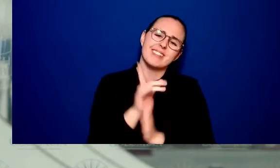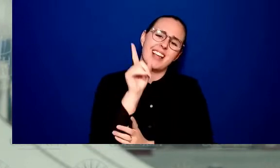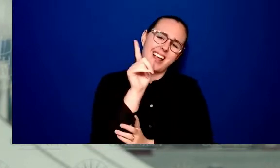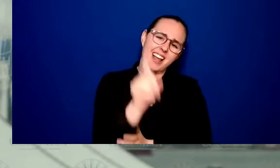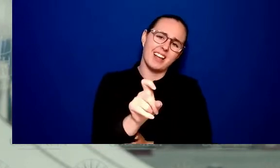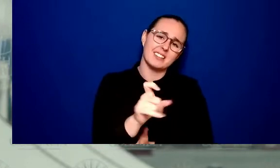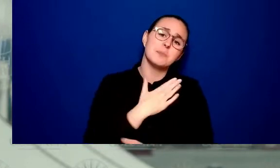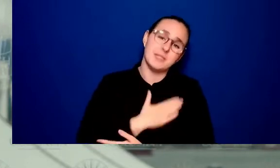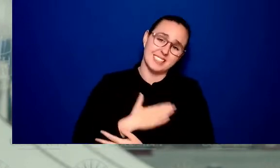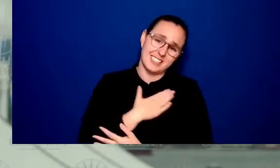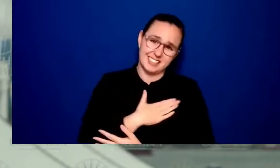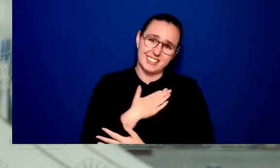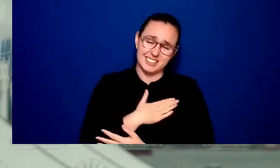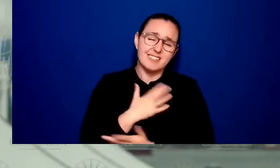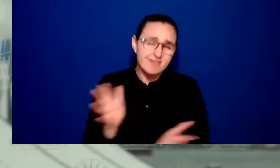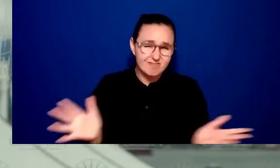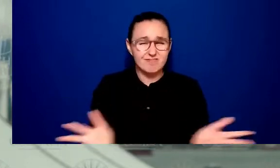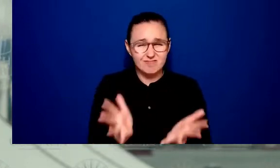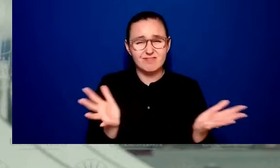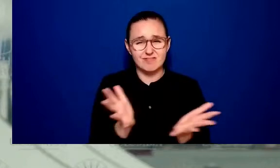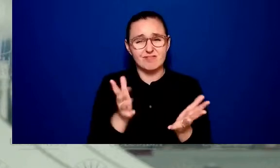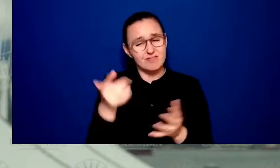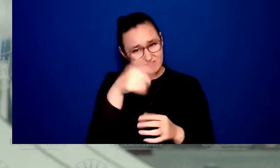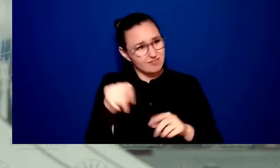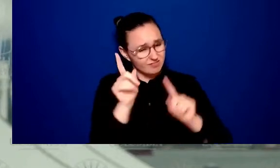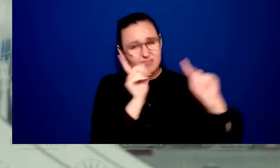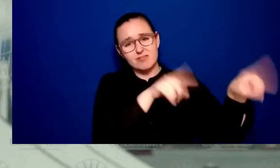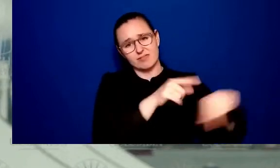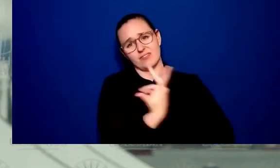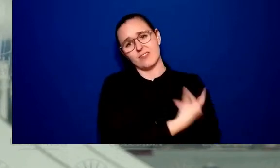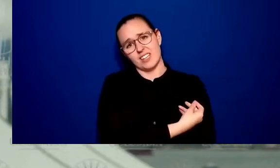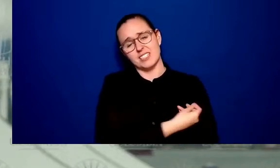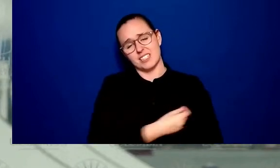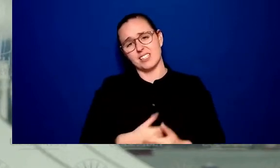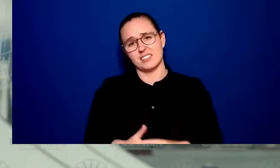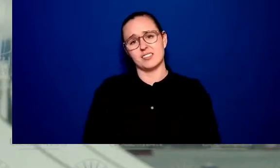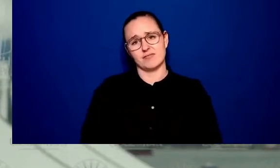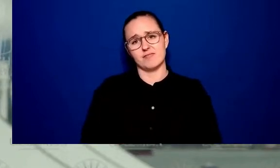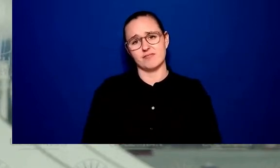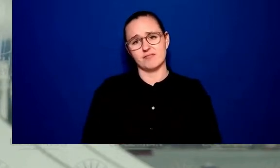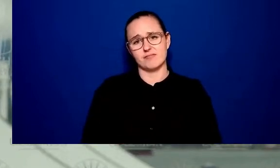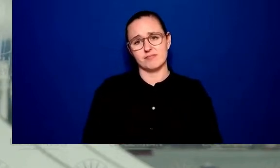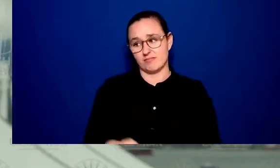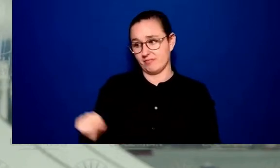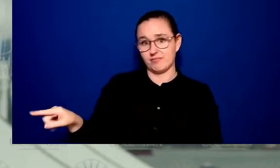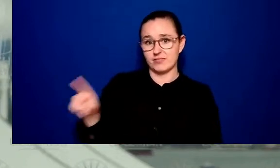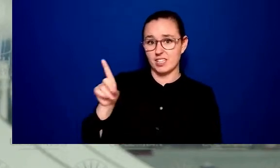to continue to support this effort. Conductor Henry has said the requirement for